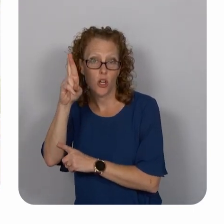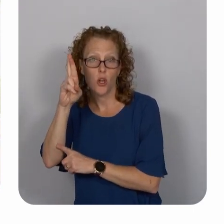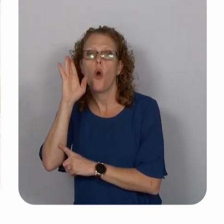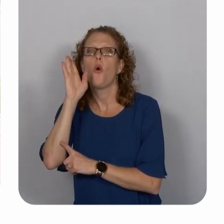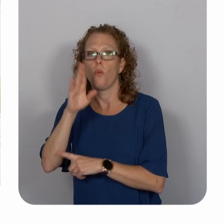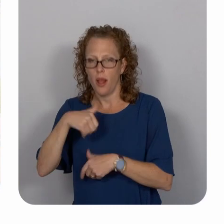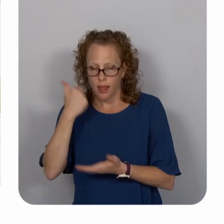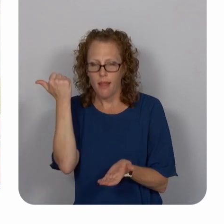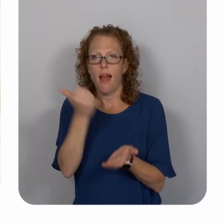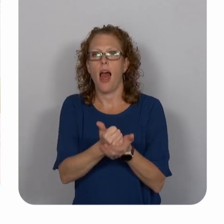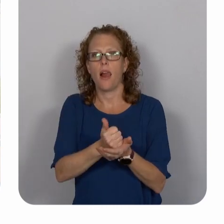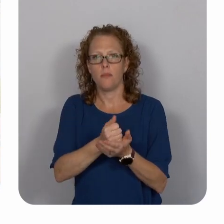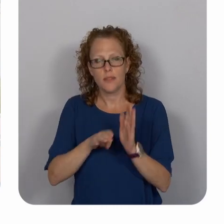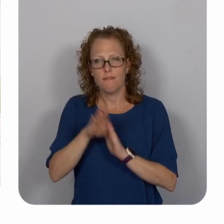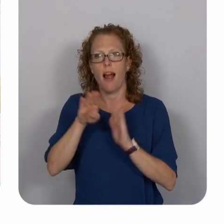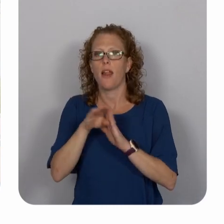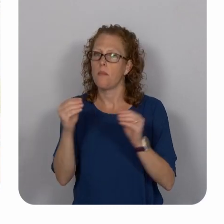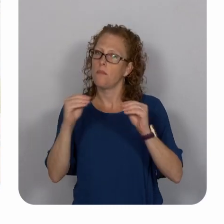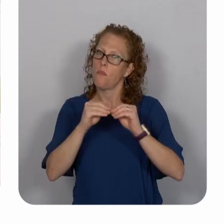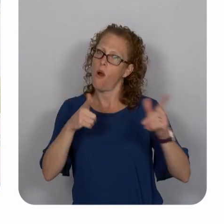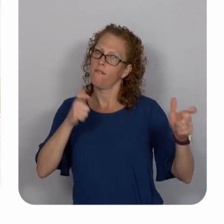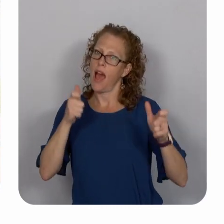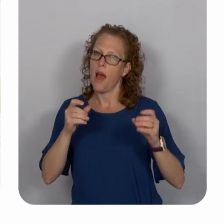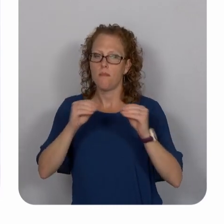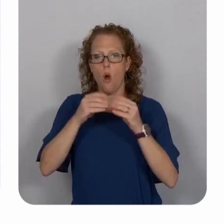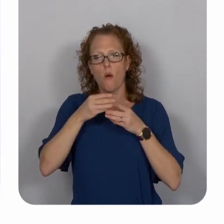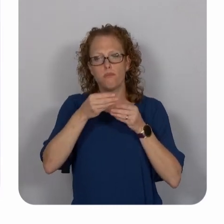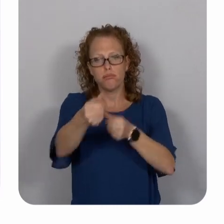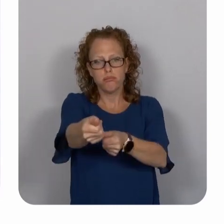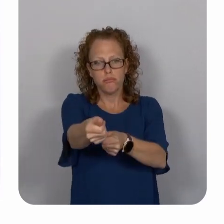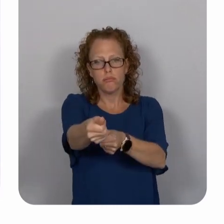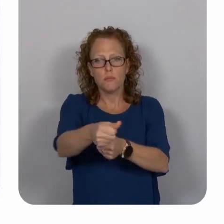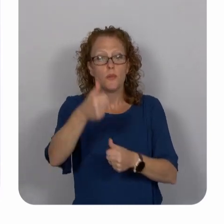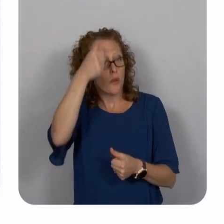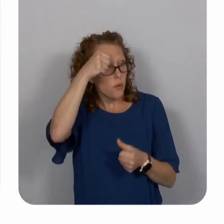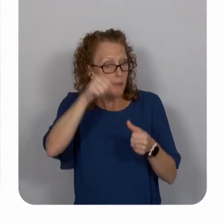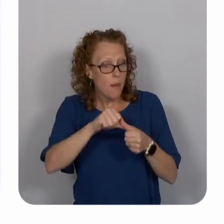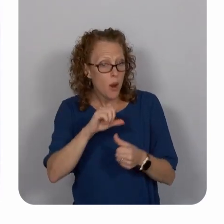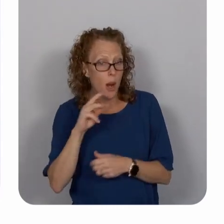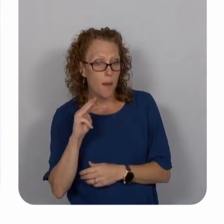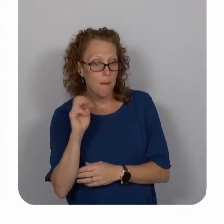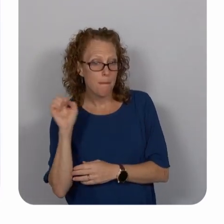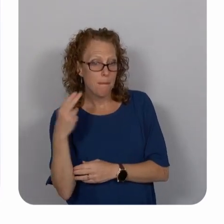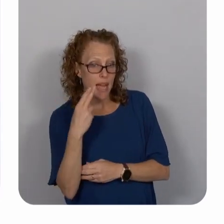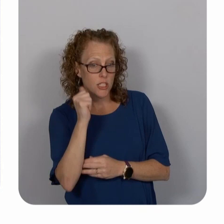And the new Depth API and Mesh API make MR development more immersive.